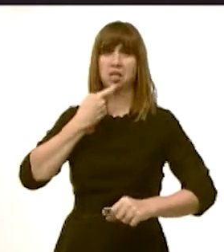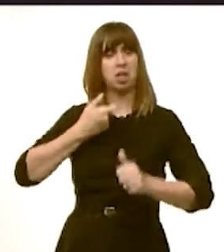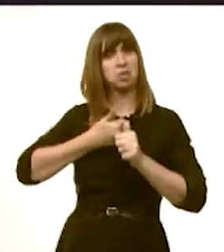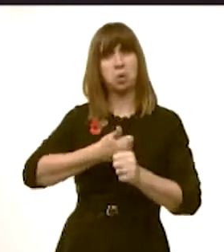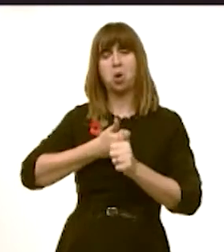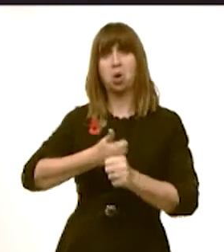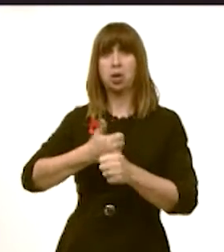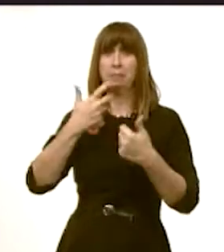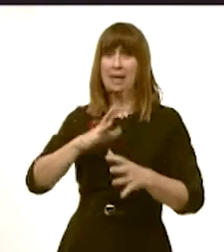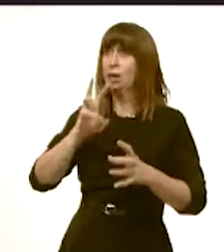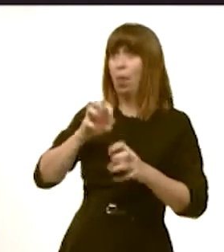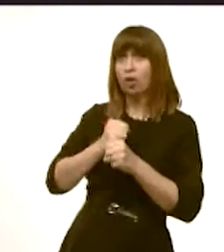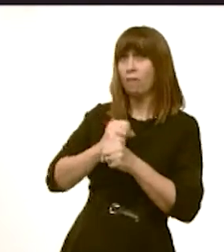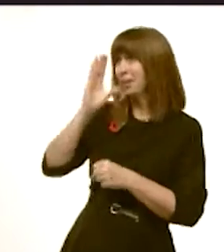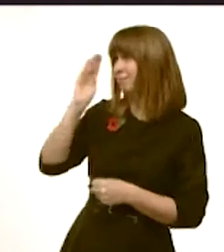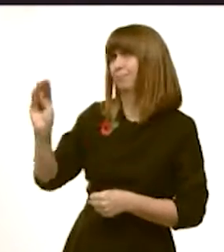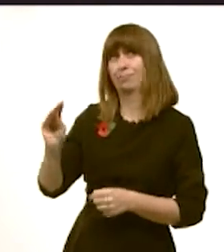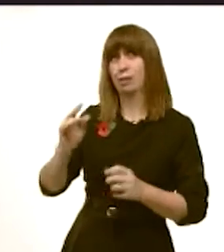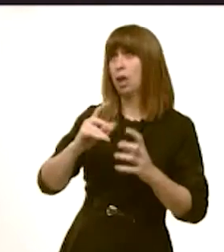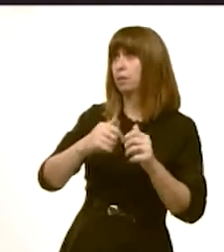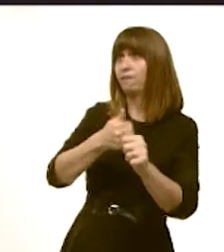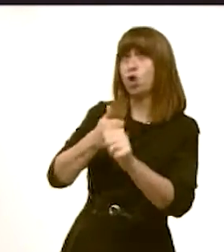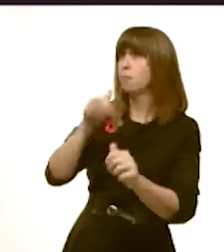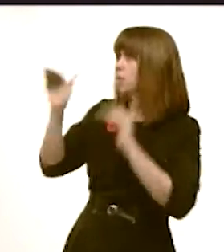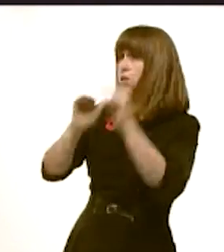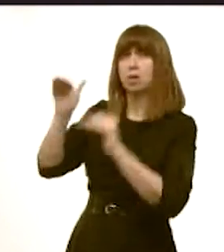and from the Welsh Government, and the calls for actual urgent action in relation to the